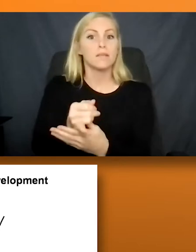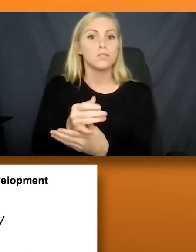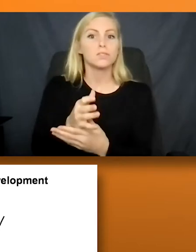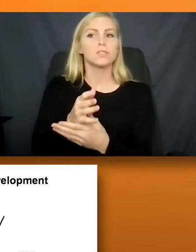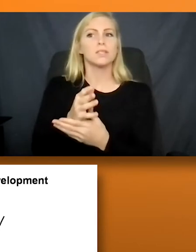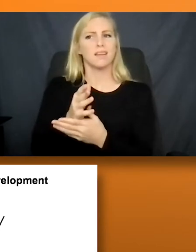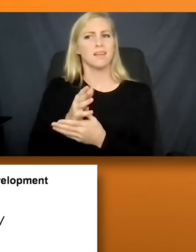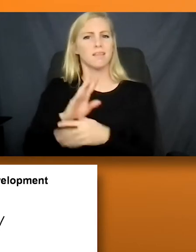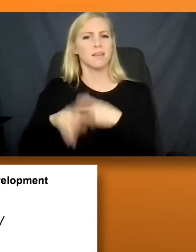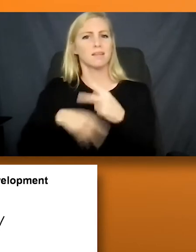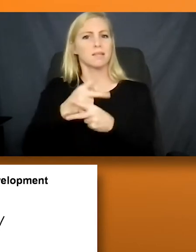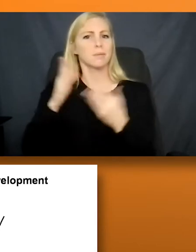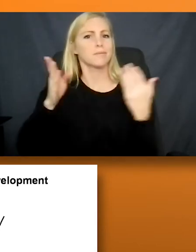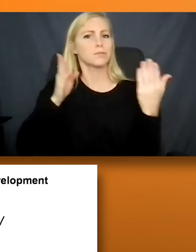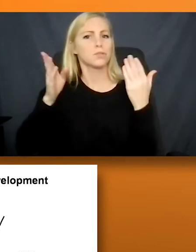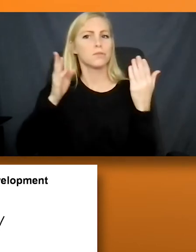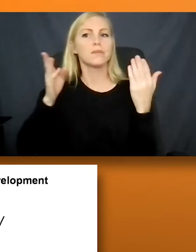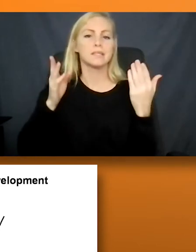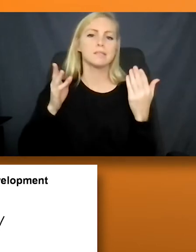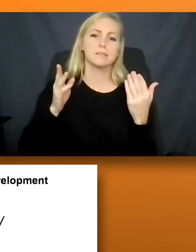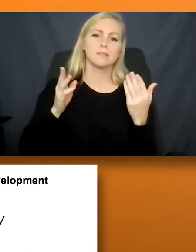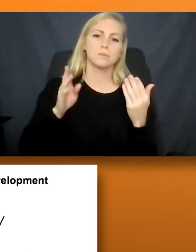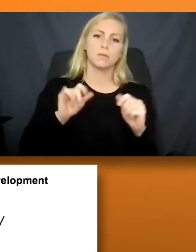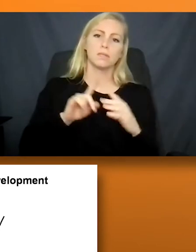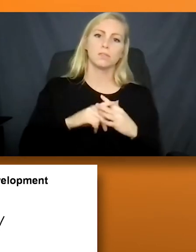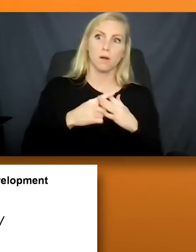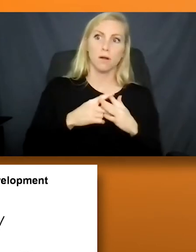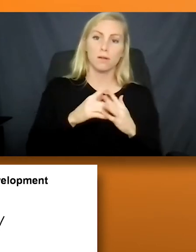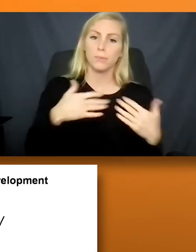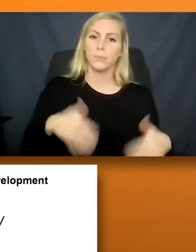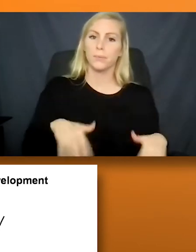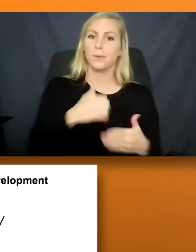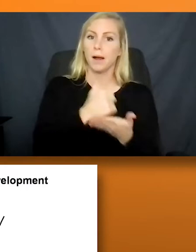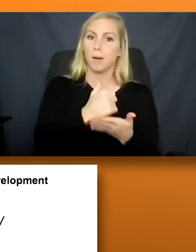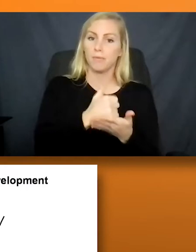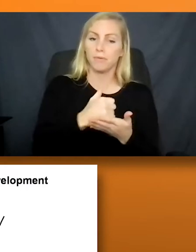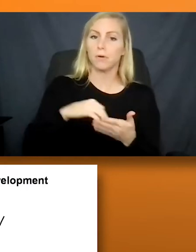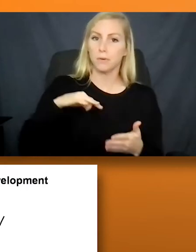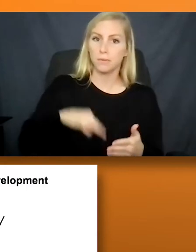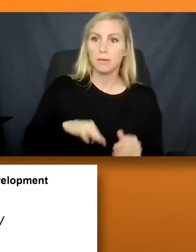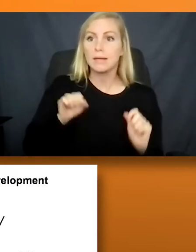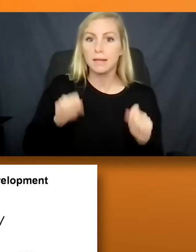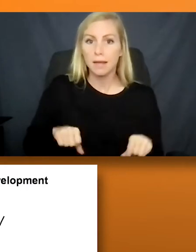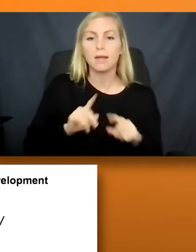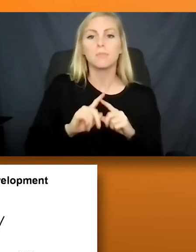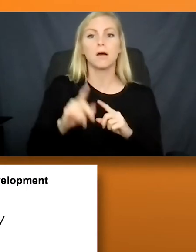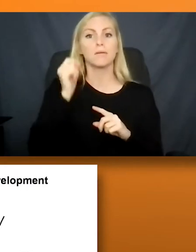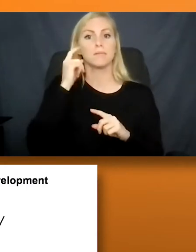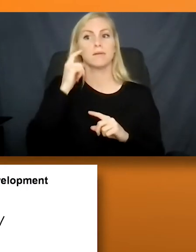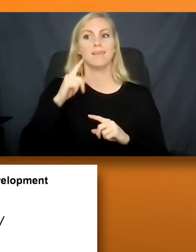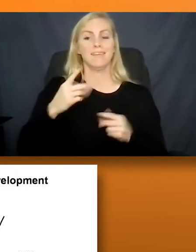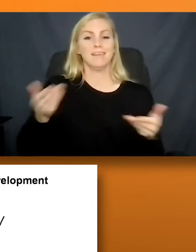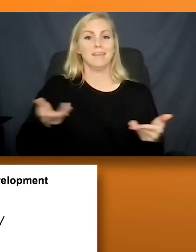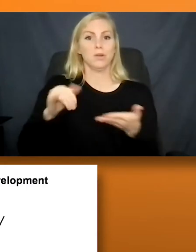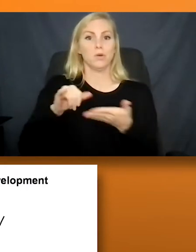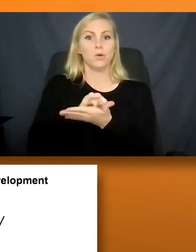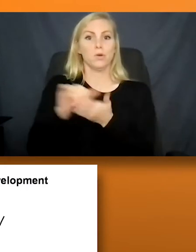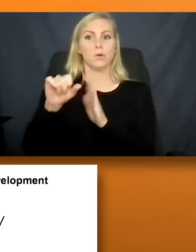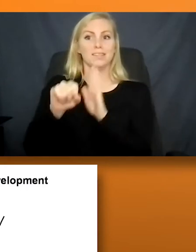and all of those kind of services come into play and how they can really be helpful. However, we still, at least in the state of New York,